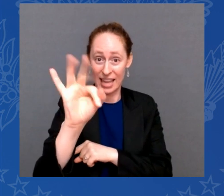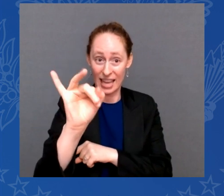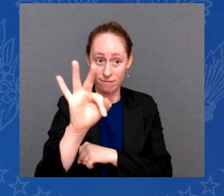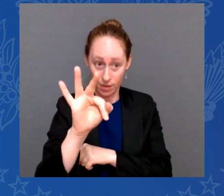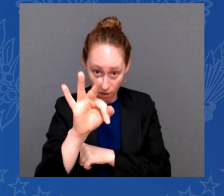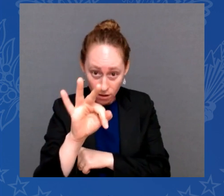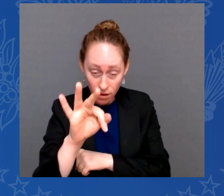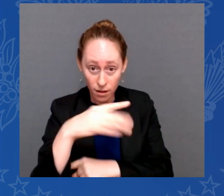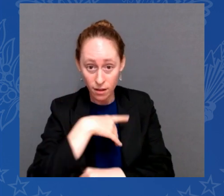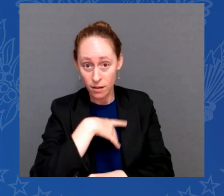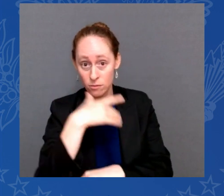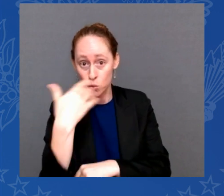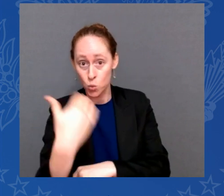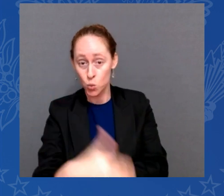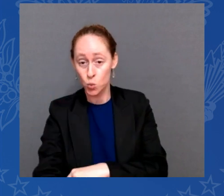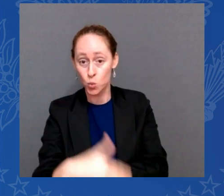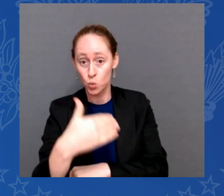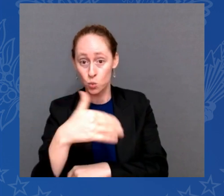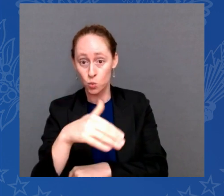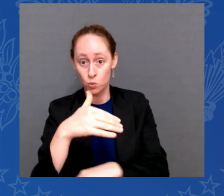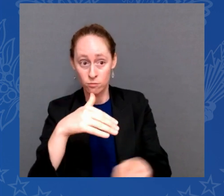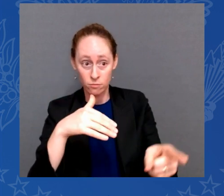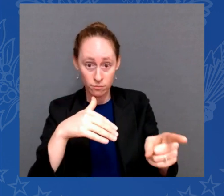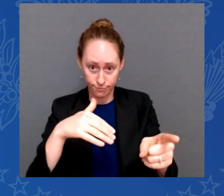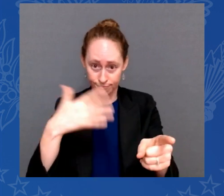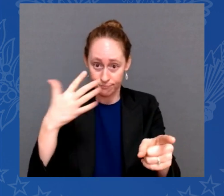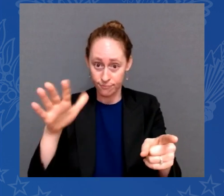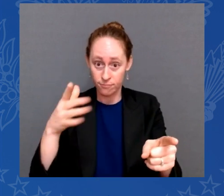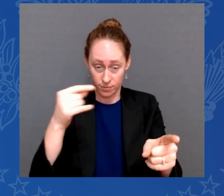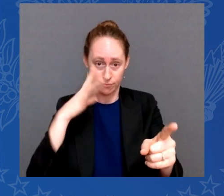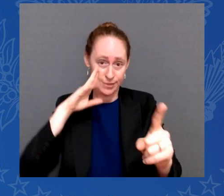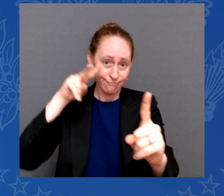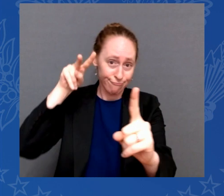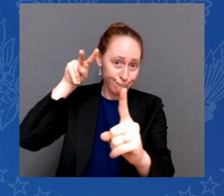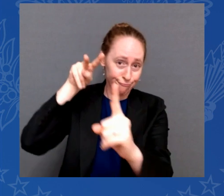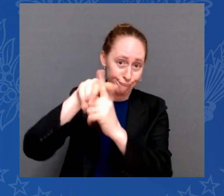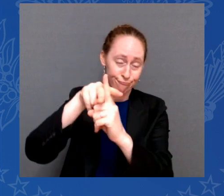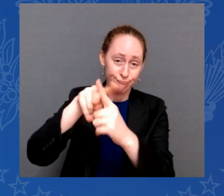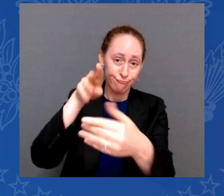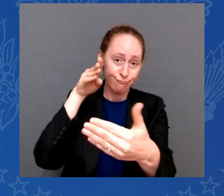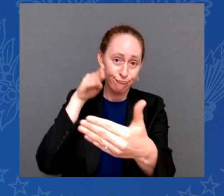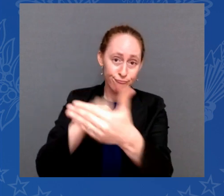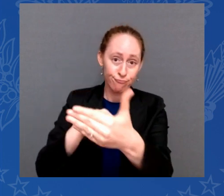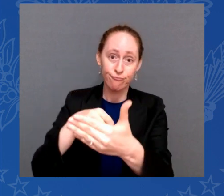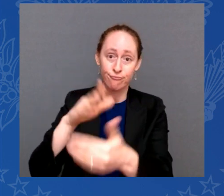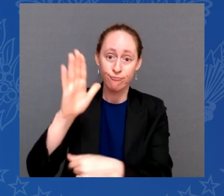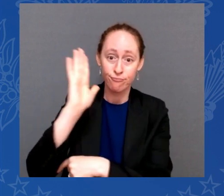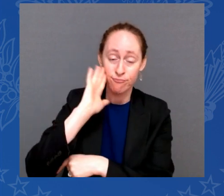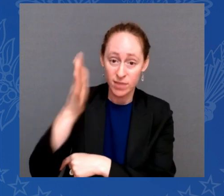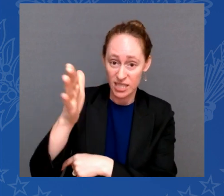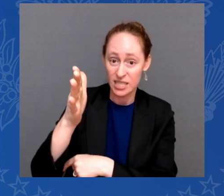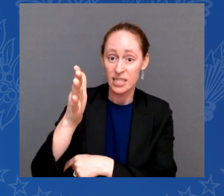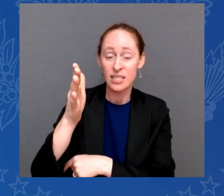statements of interest and intervening in private litigation. Yesterday, the Justice Department filed a lawsuit